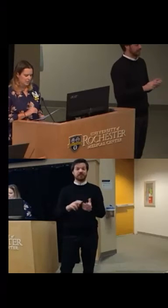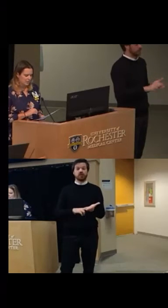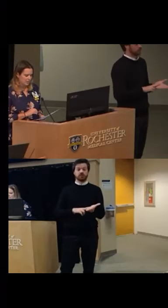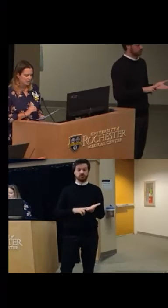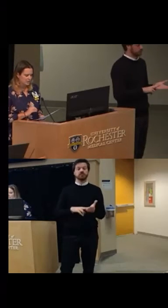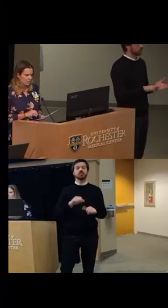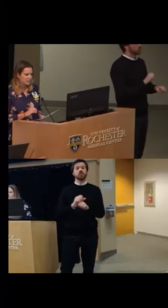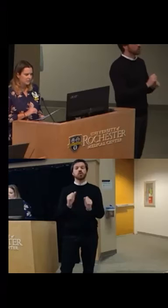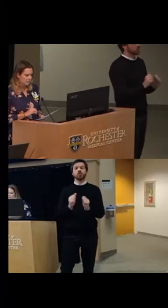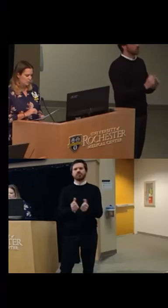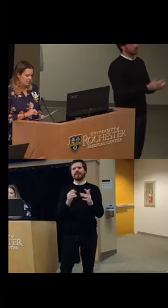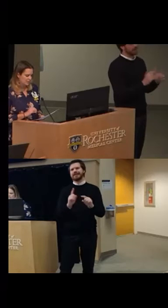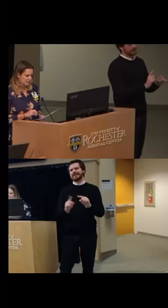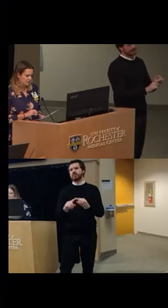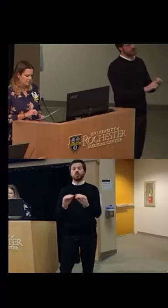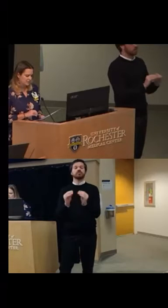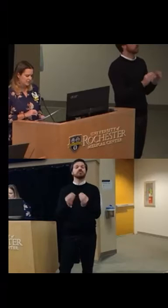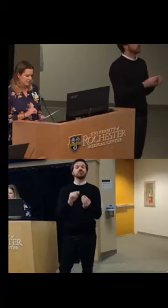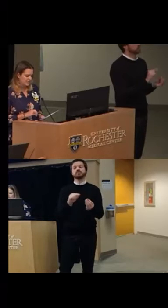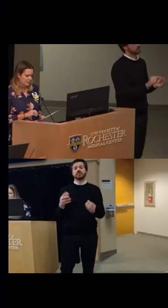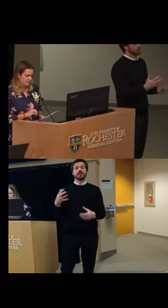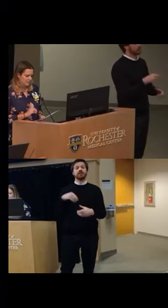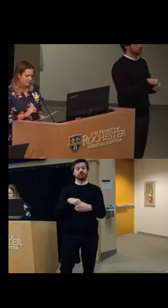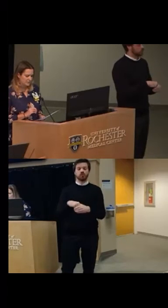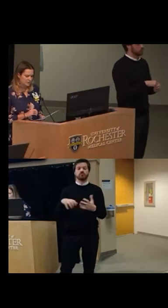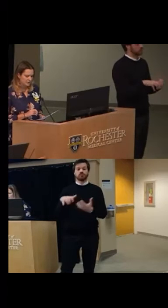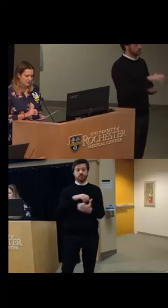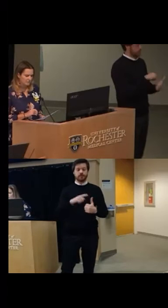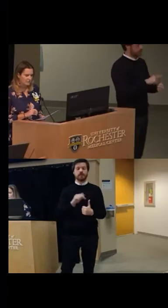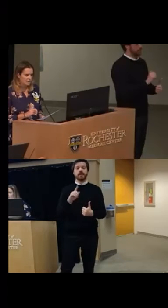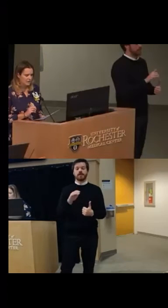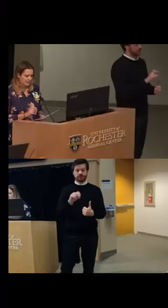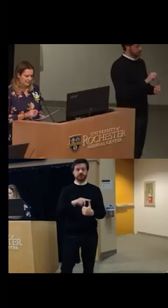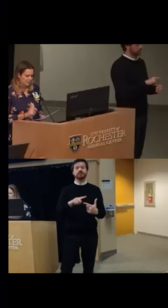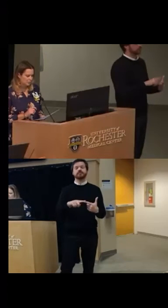and working with so many different organizations involves a combination of administrative clinical